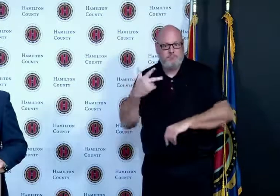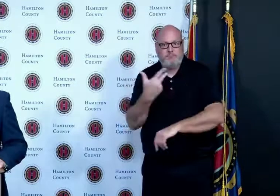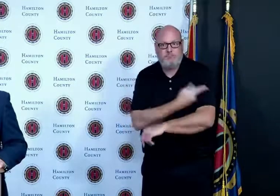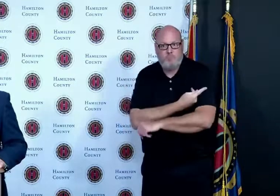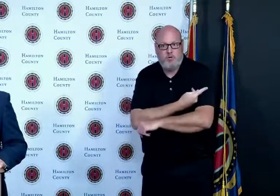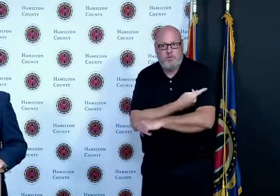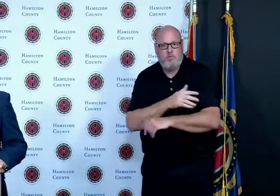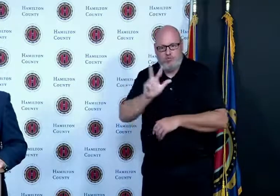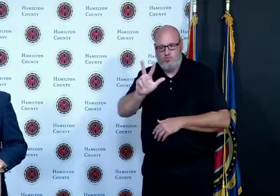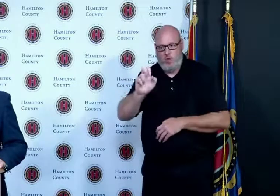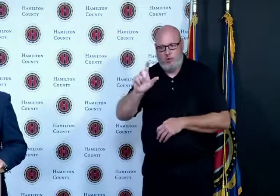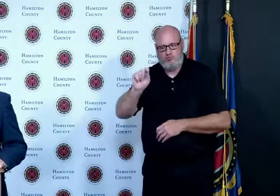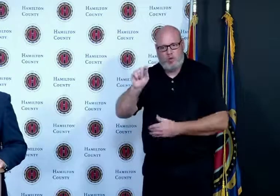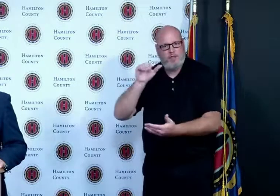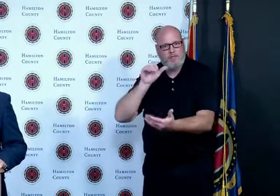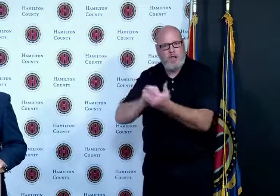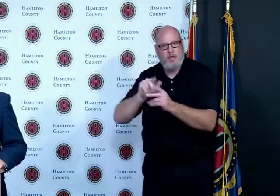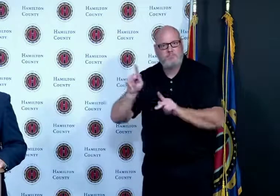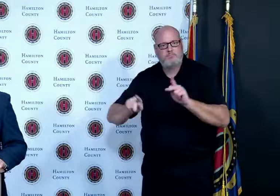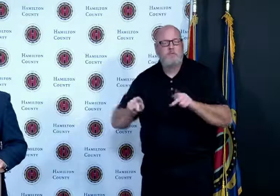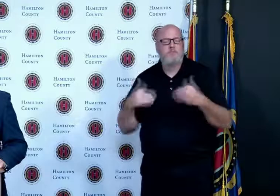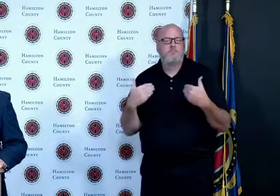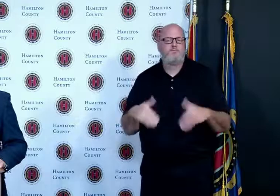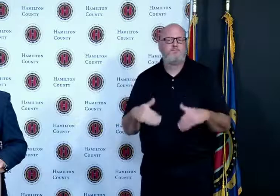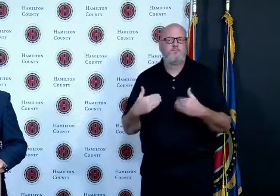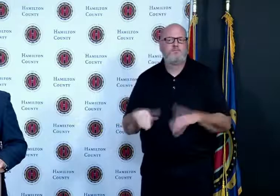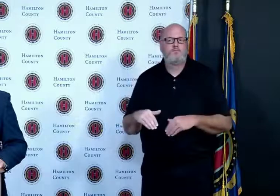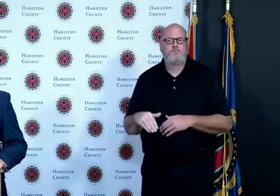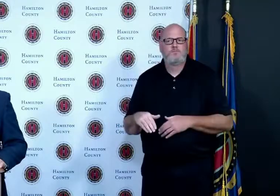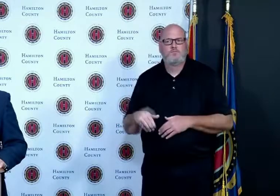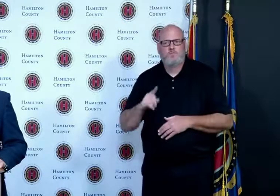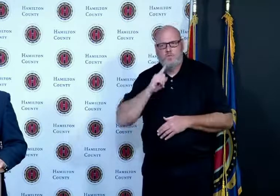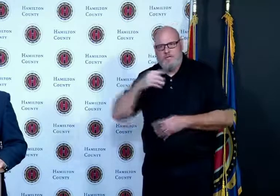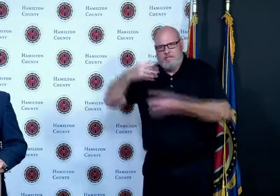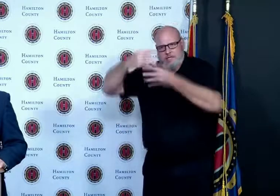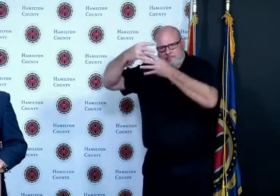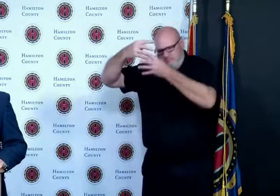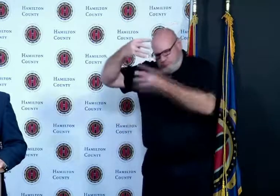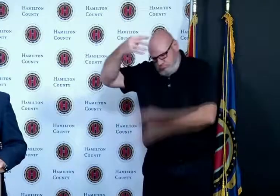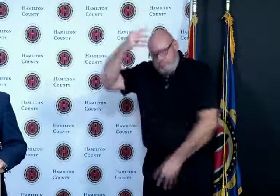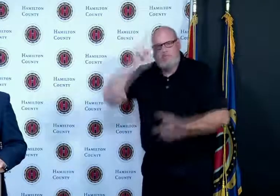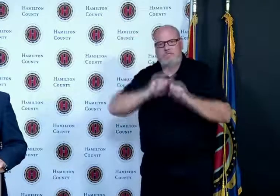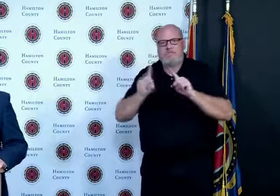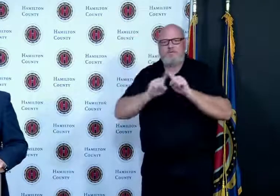many many providers in Hamilton County now with vaccine and appointments are so easy to make